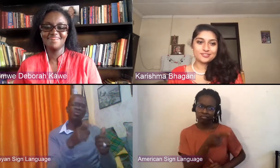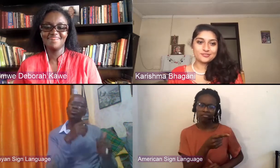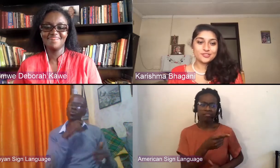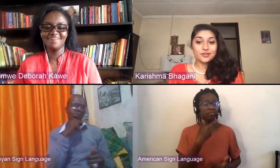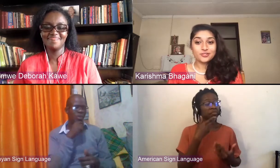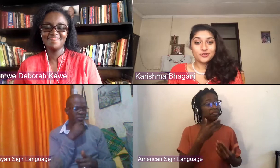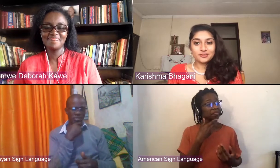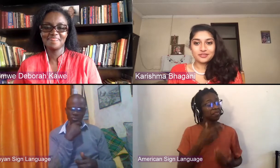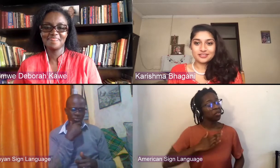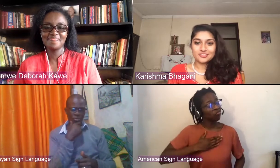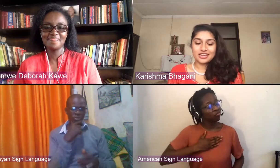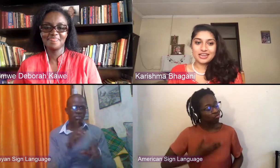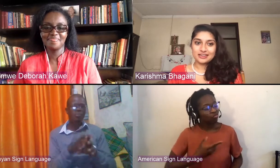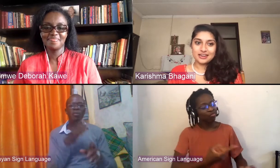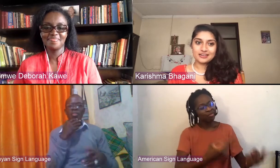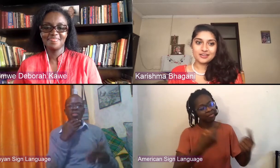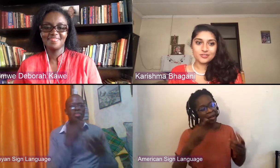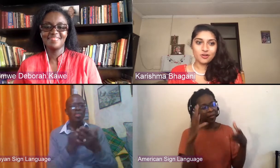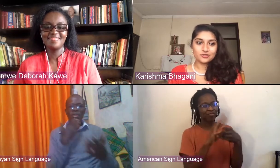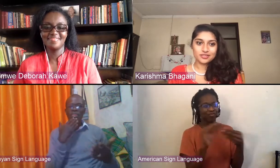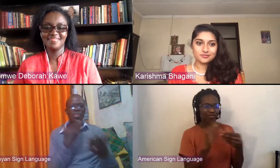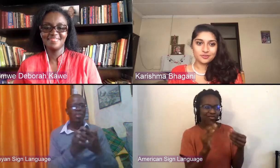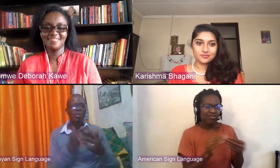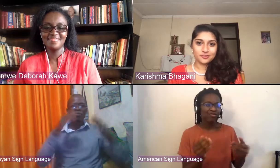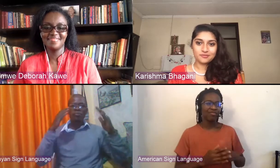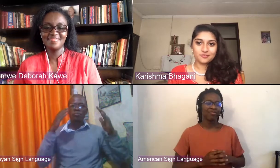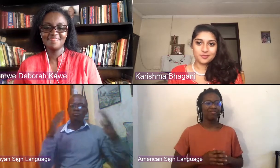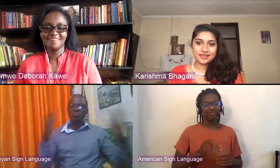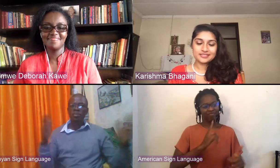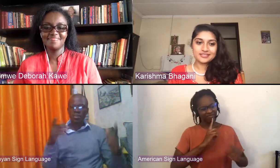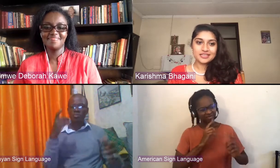to share your story with us today and talk to us for a few minutes.